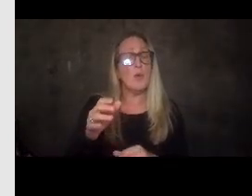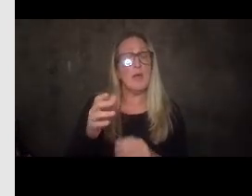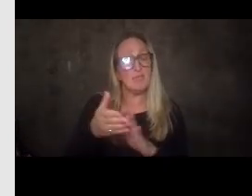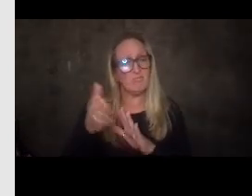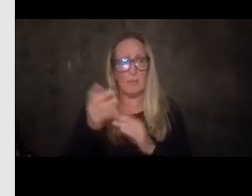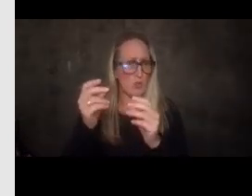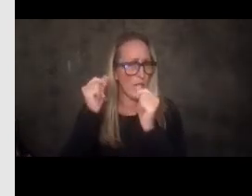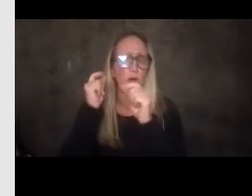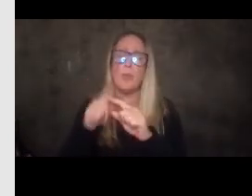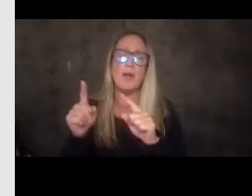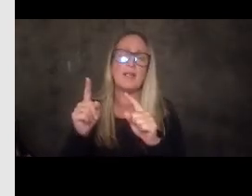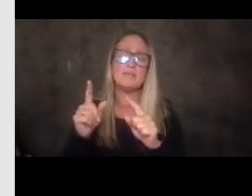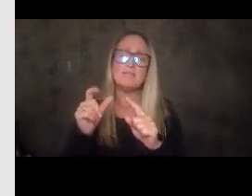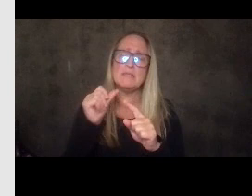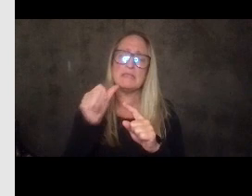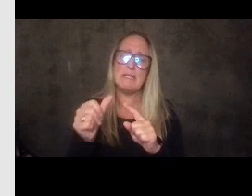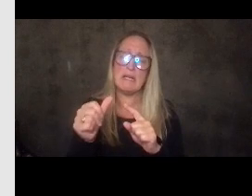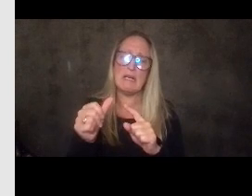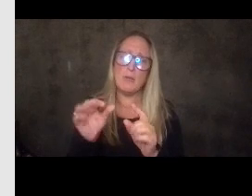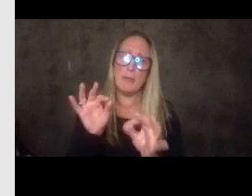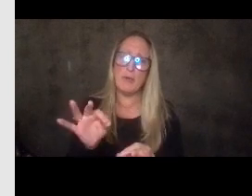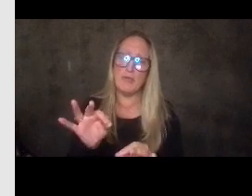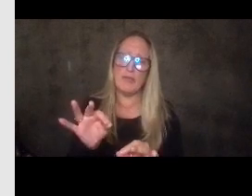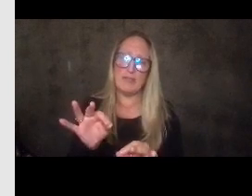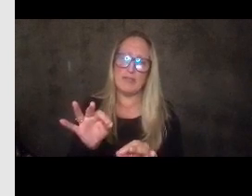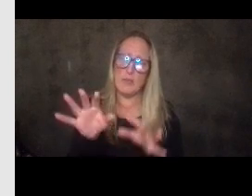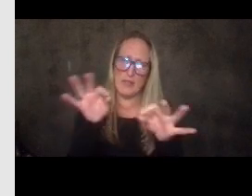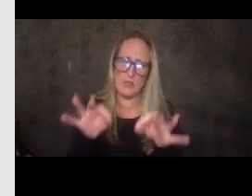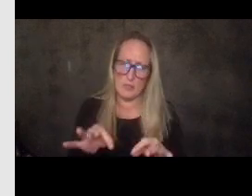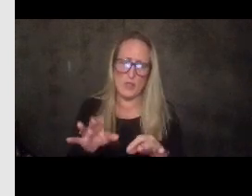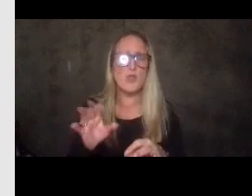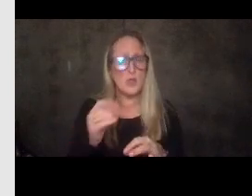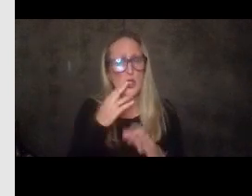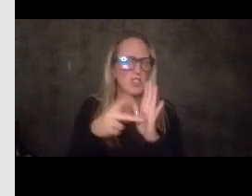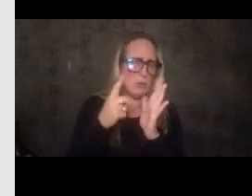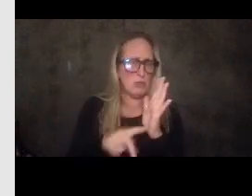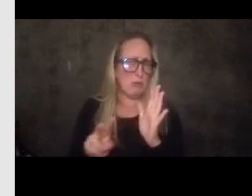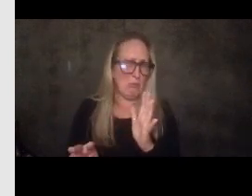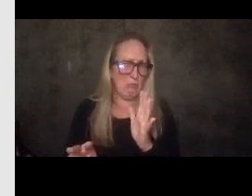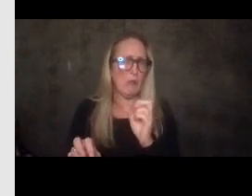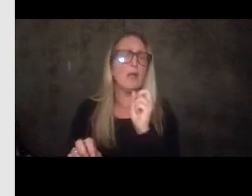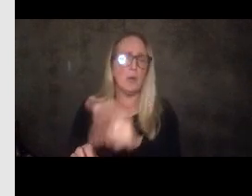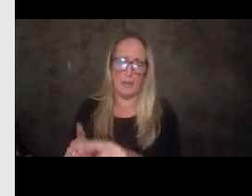it's not going to be perfect, and it's description, so it's good to double check it, but that can save you a ton of